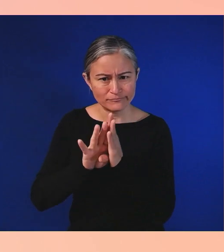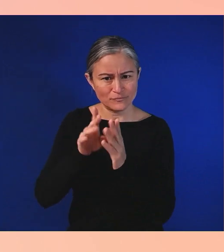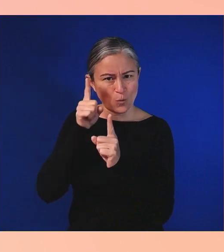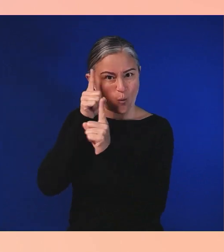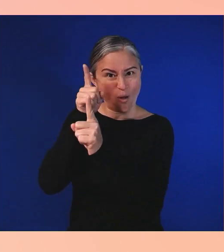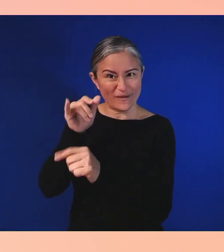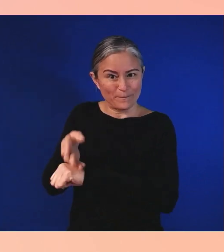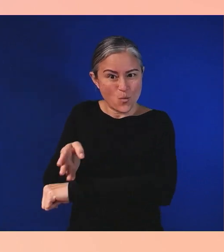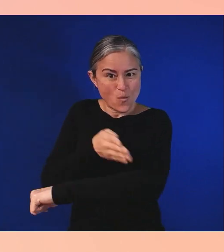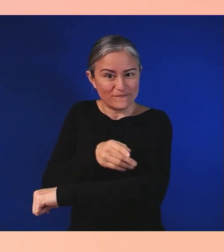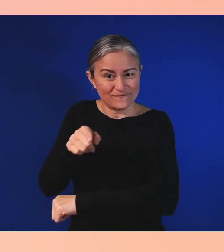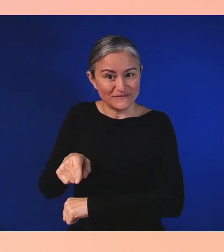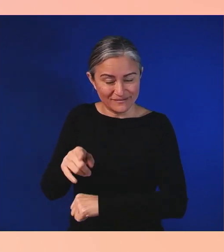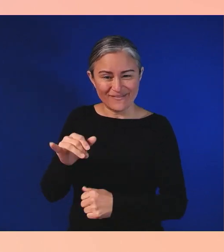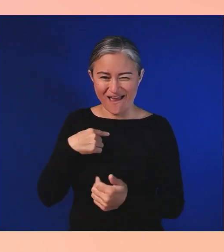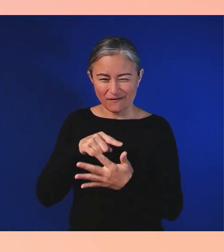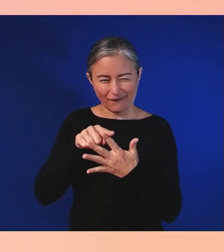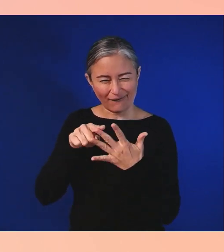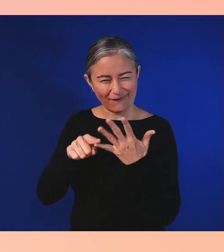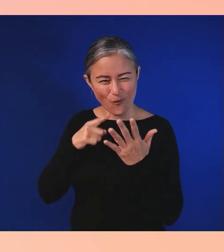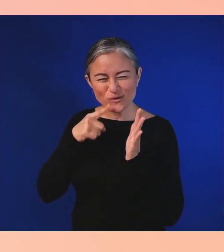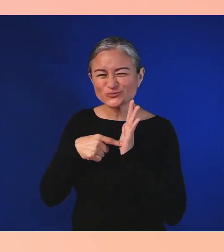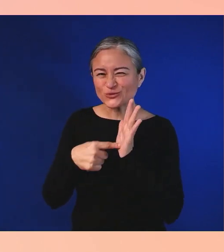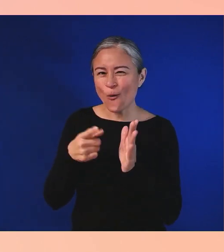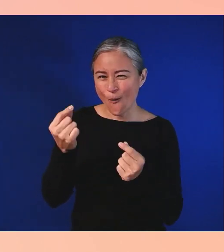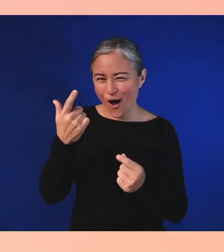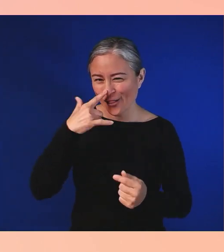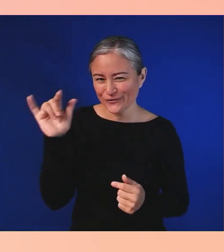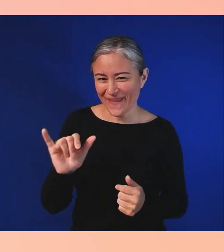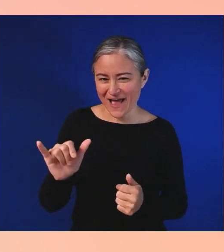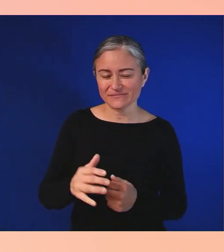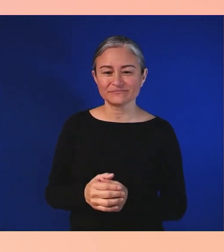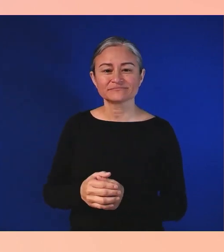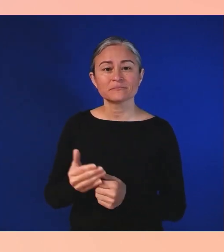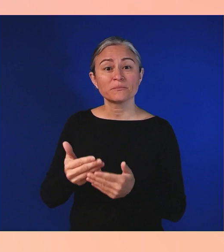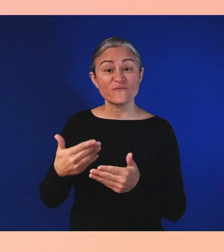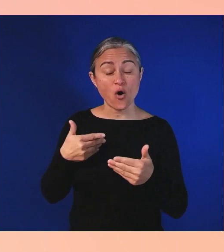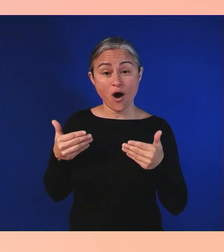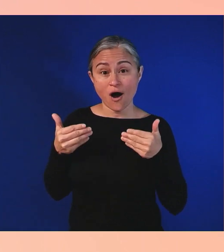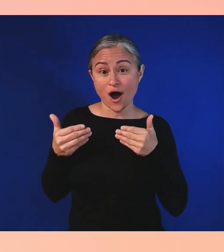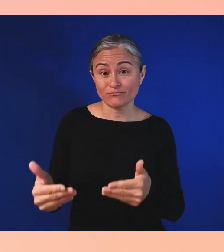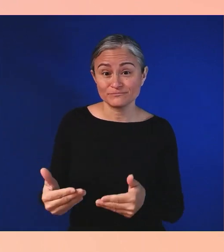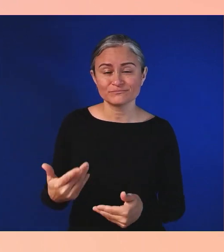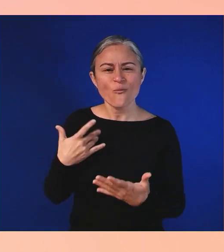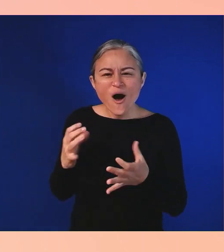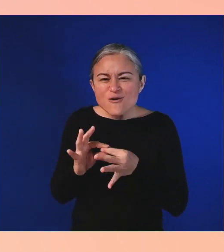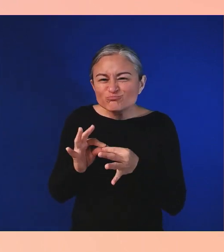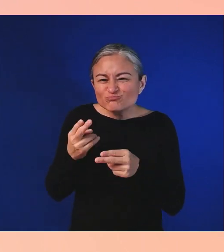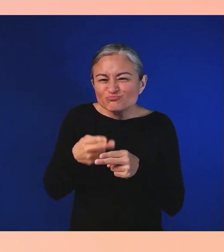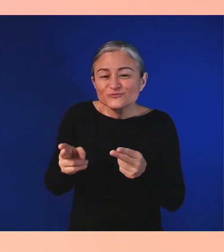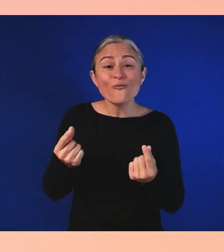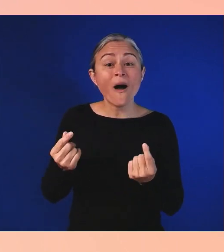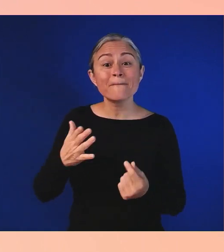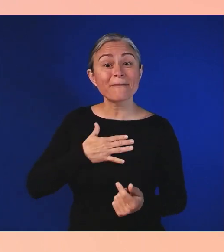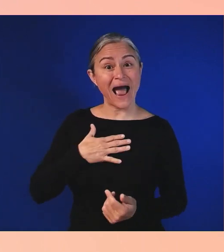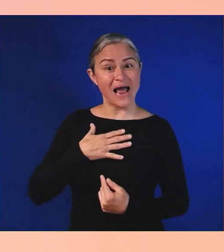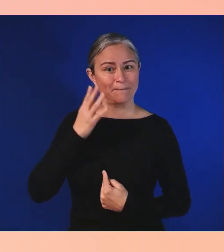I'd like to share a bit about my own journey and why building inclusive products is so important to me. Now when I first started working in accessibility,